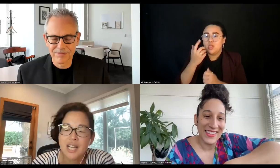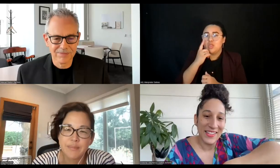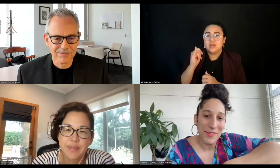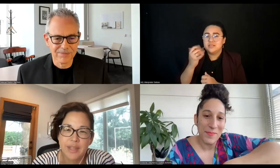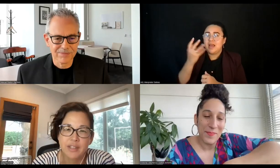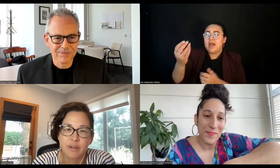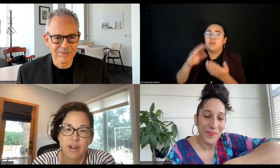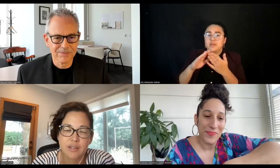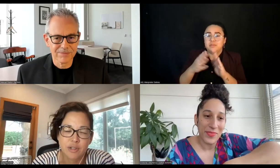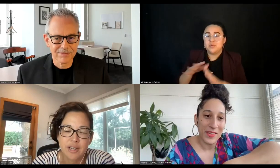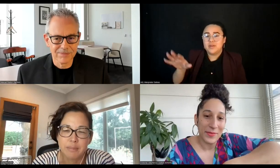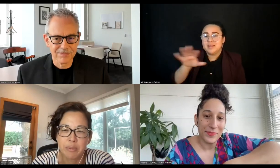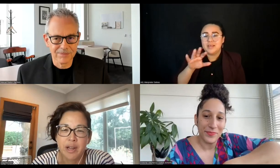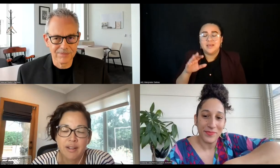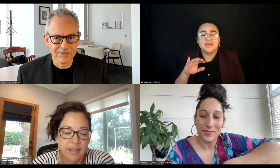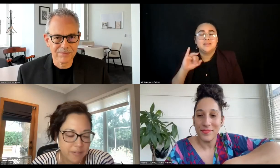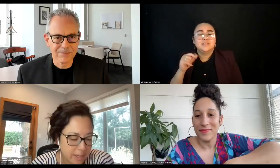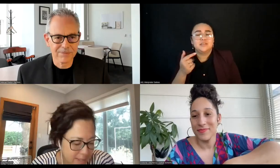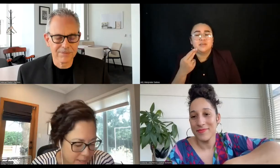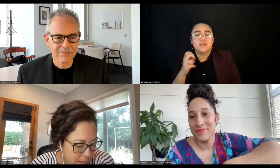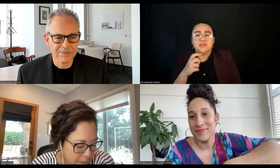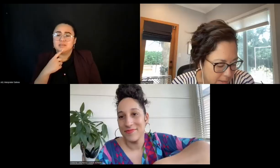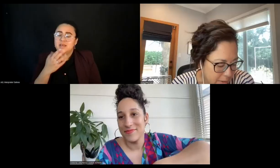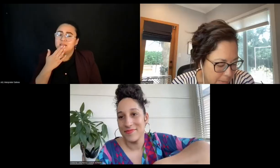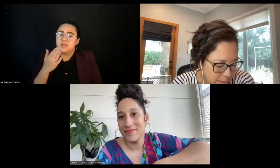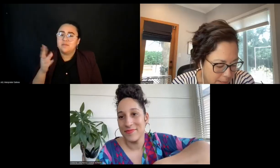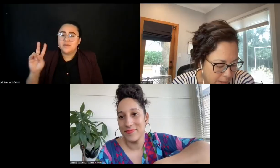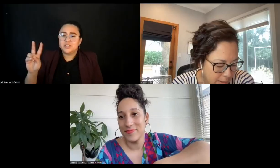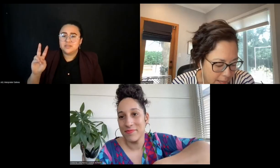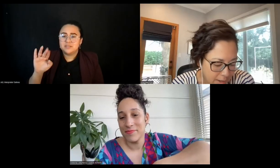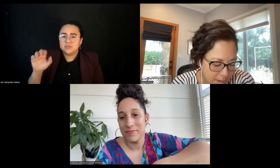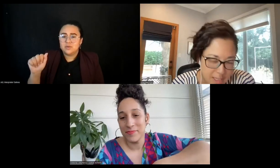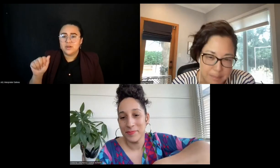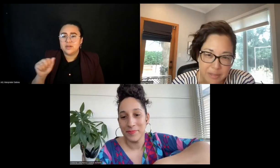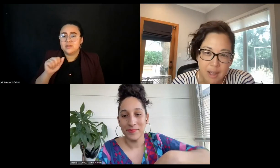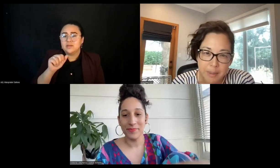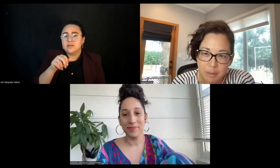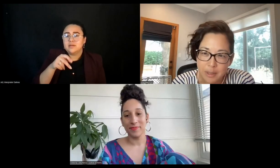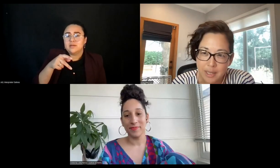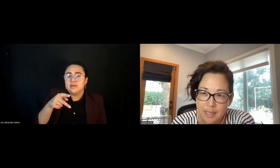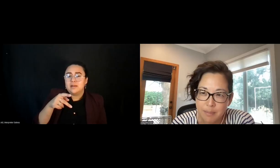Thank you also, John. And meanwhile, if it is, as Dr. Powell said, that it's about the company we keep, then